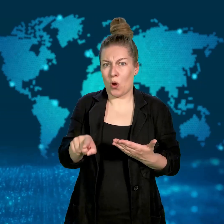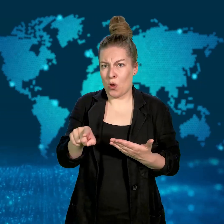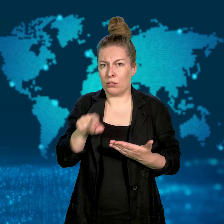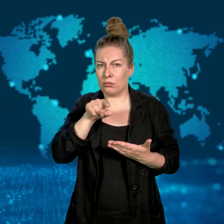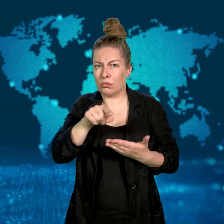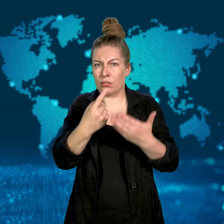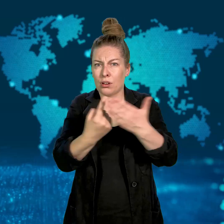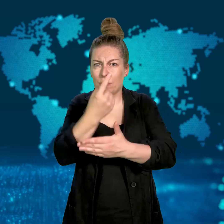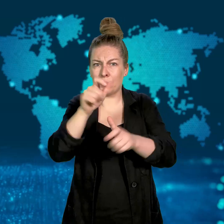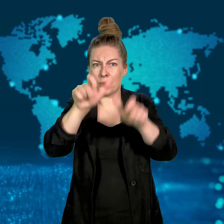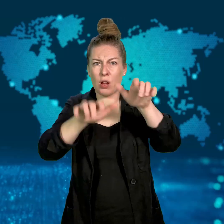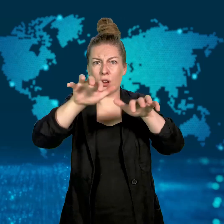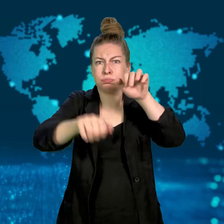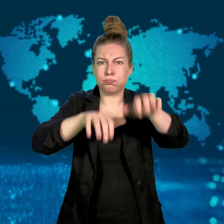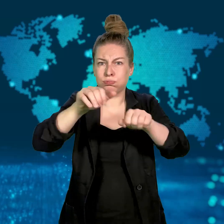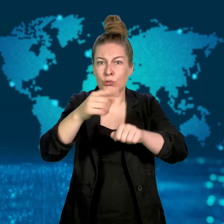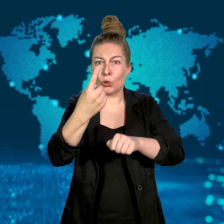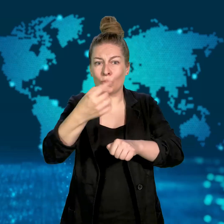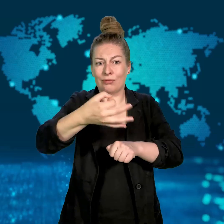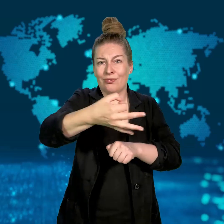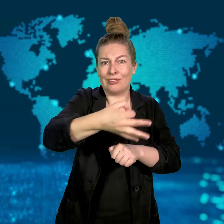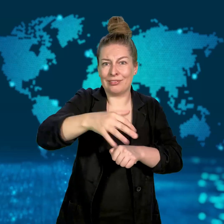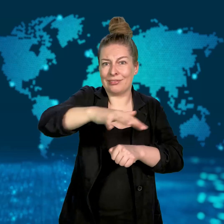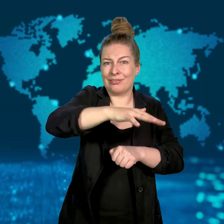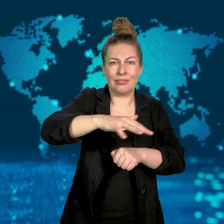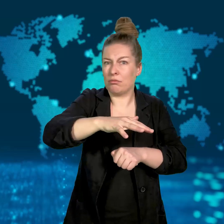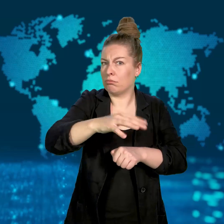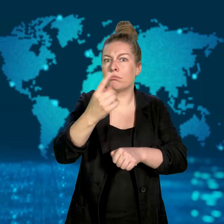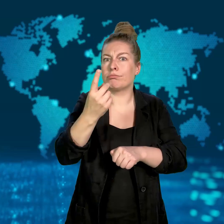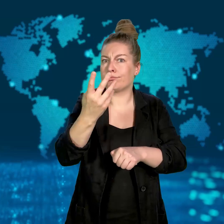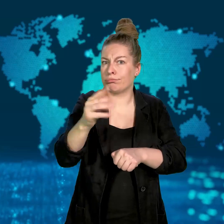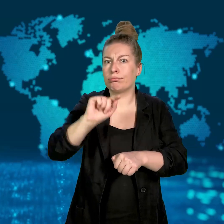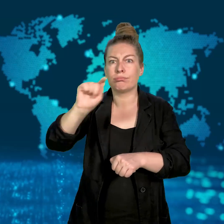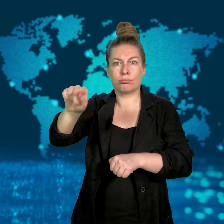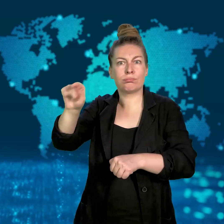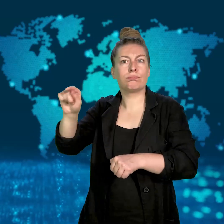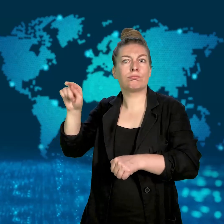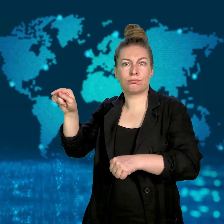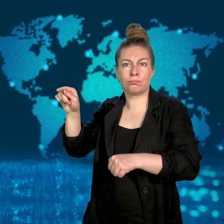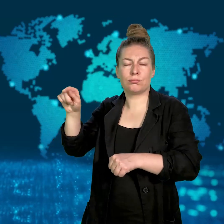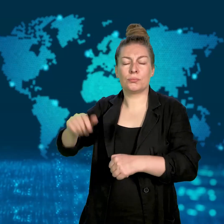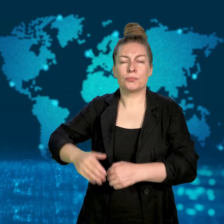Last month alone, there were severa l villages targeted in this way.